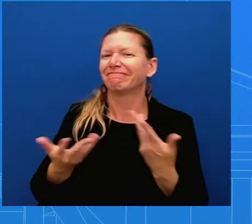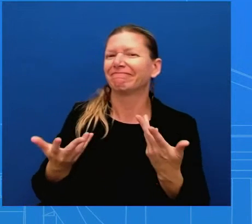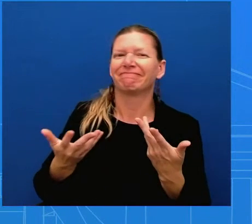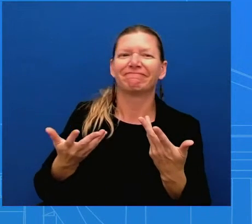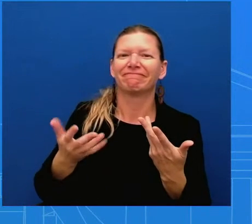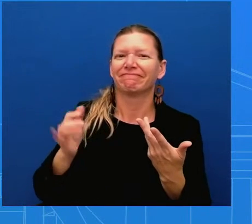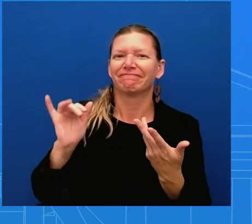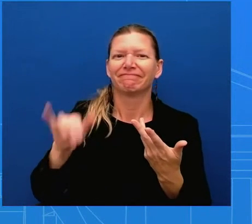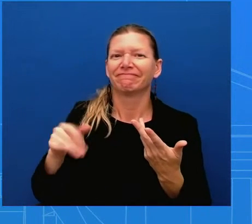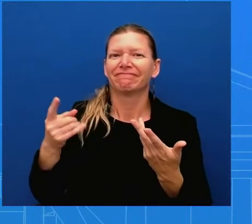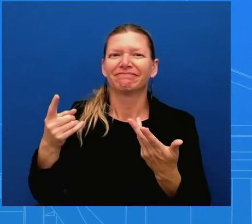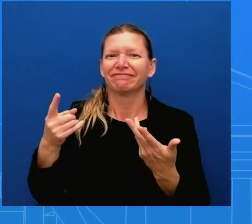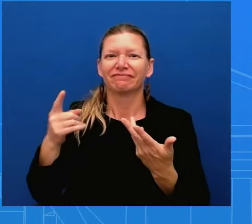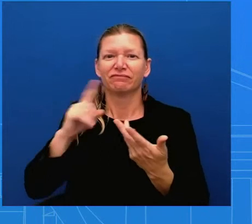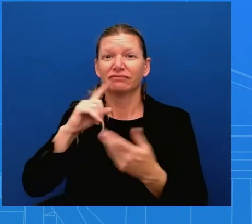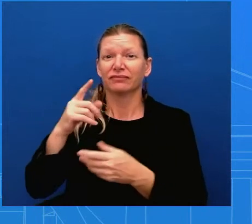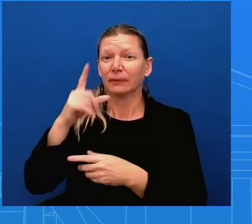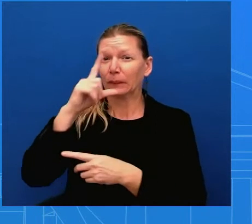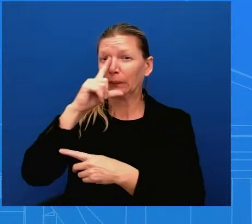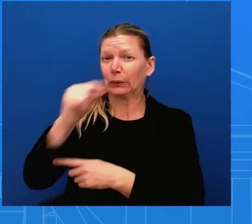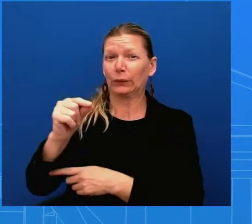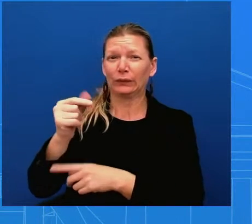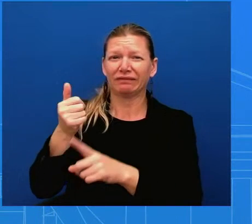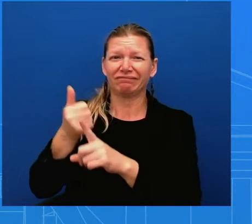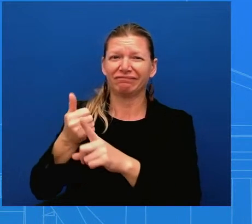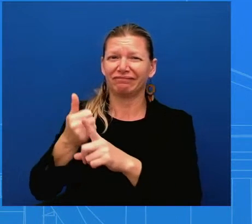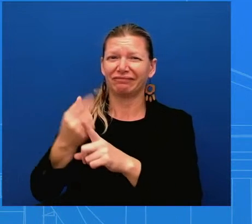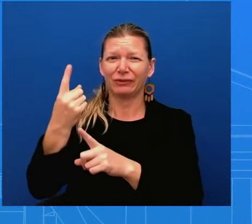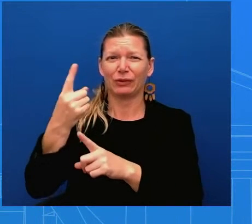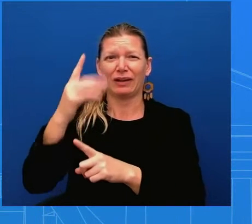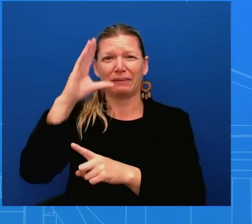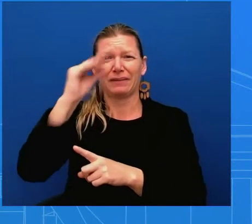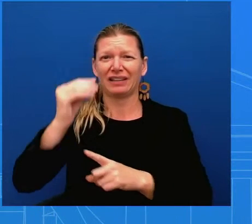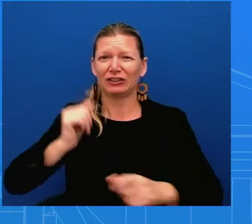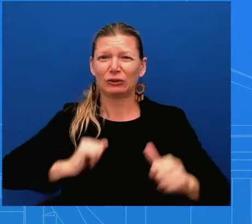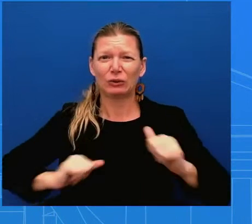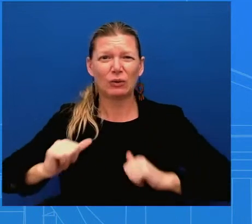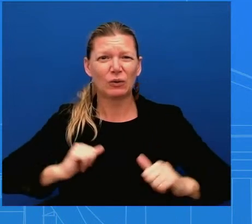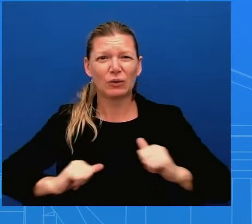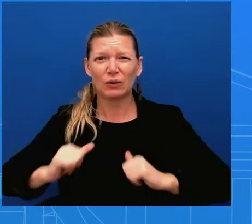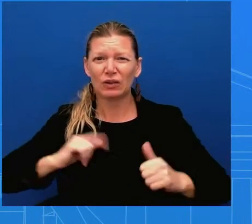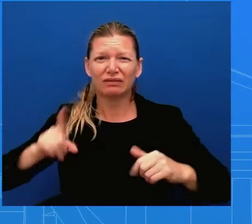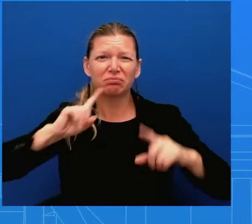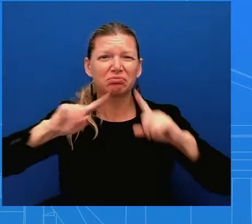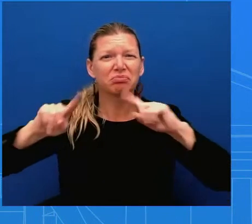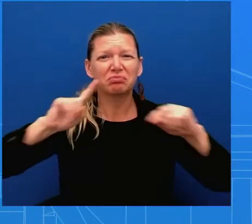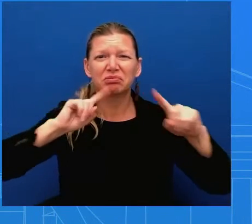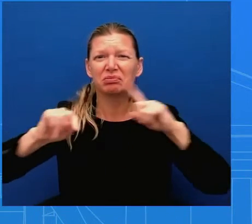he seems bound and determined to continue to try to inflict a brutal war of aggression on Ukraine.